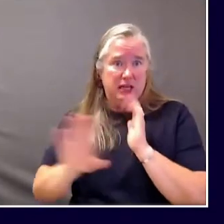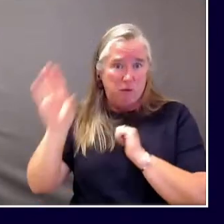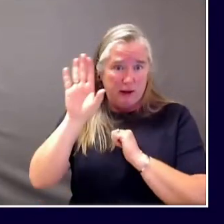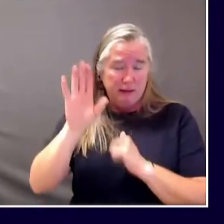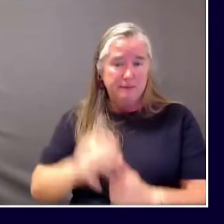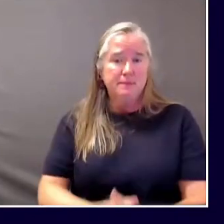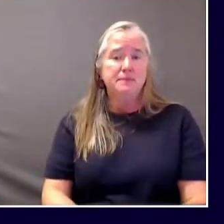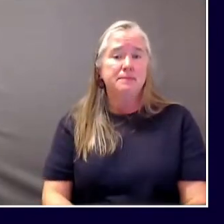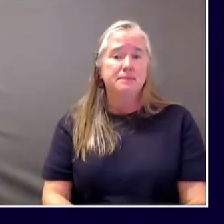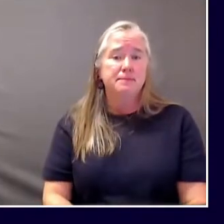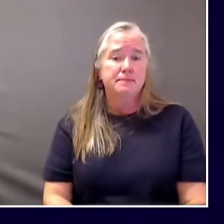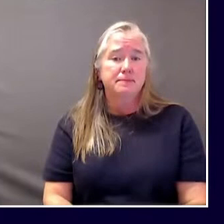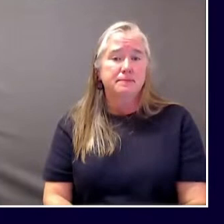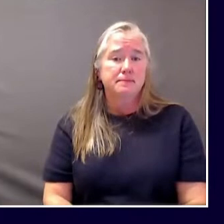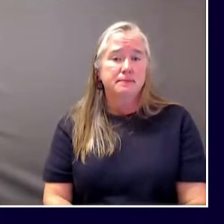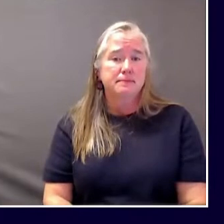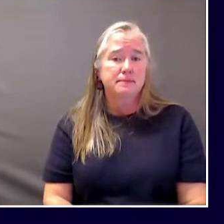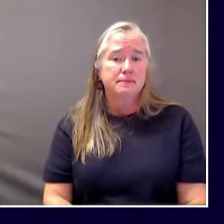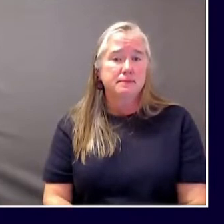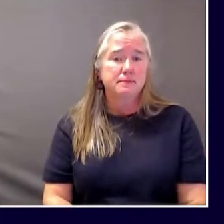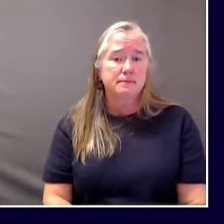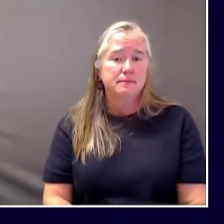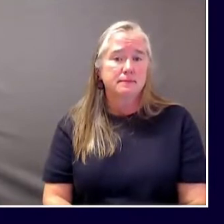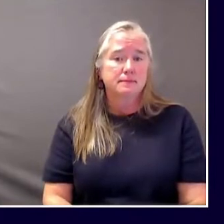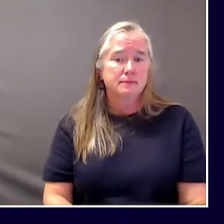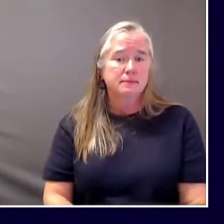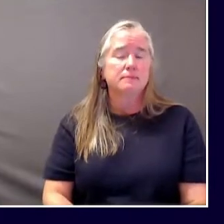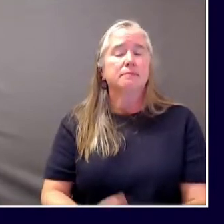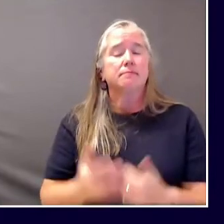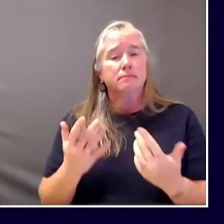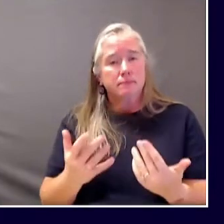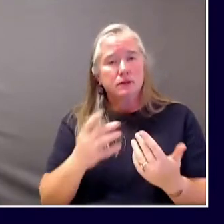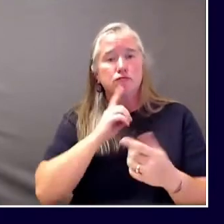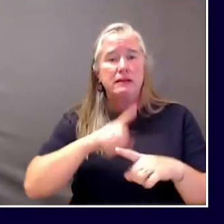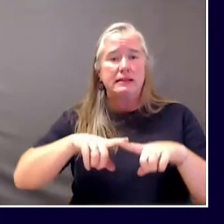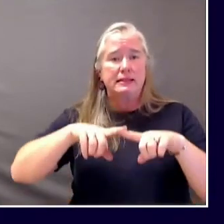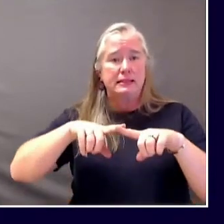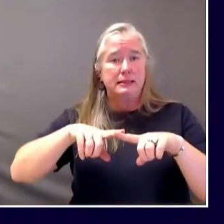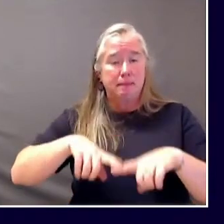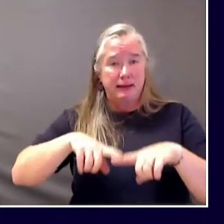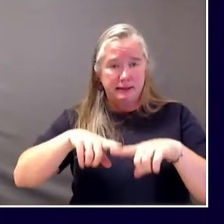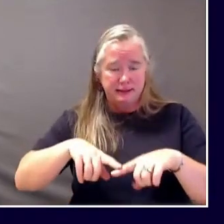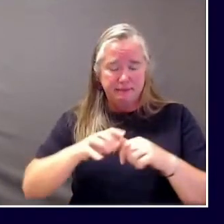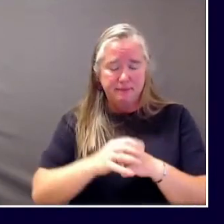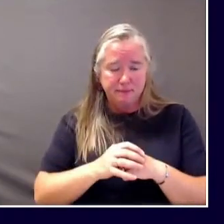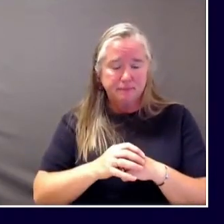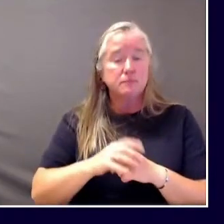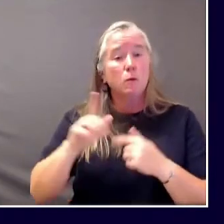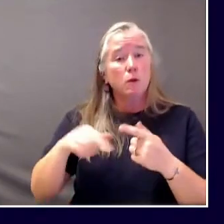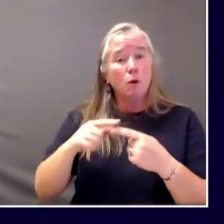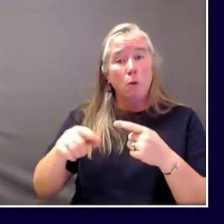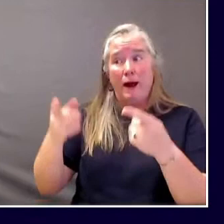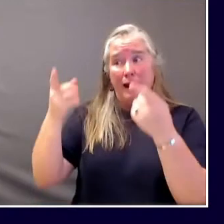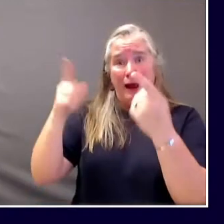I guess I guess I have to say depends in part on what the